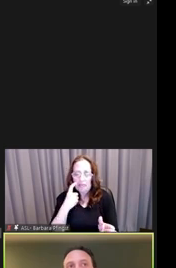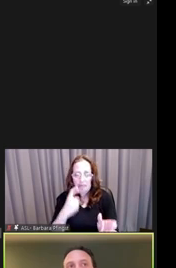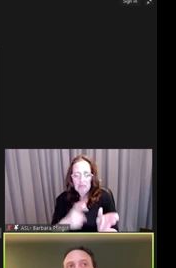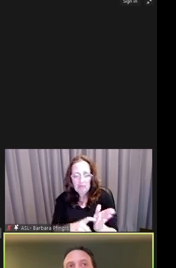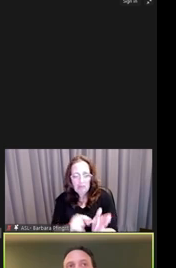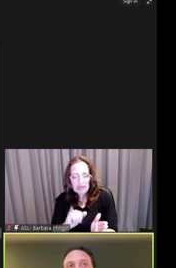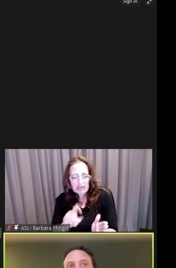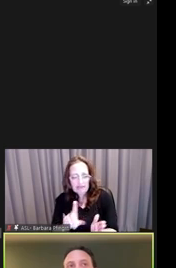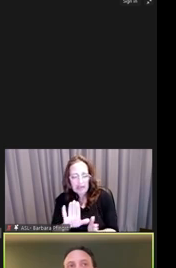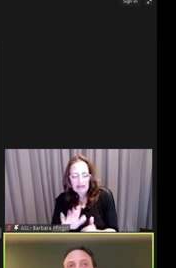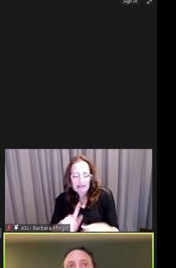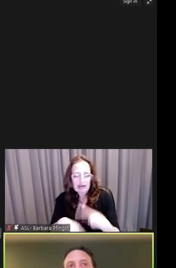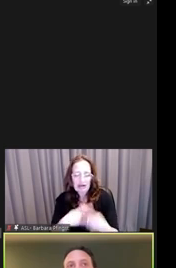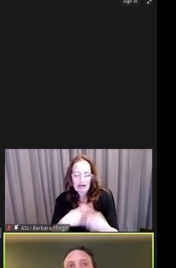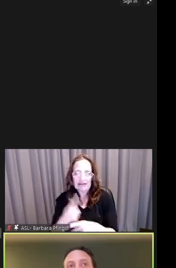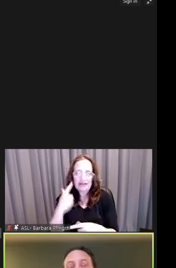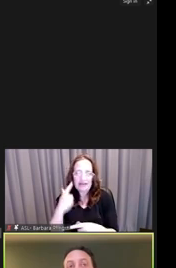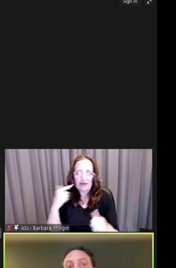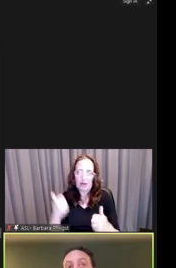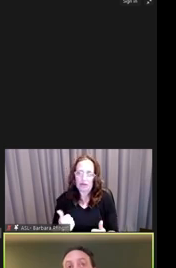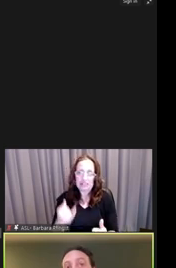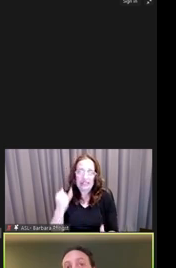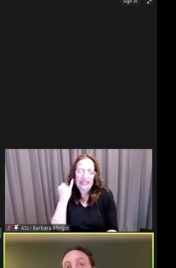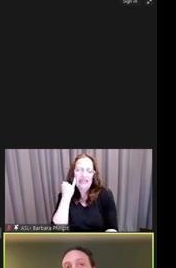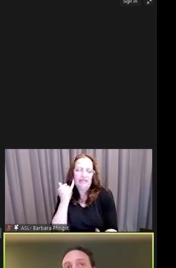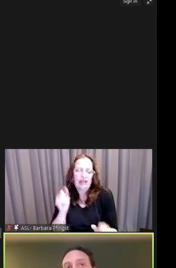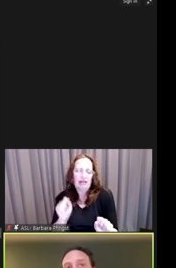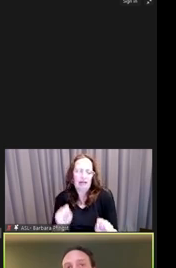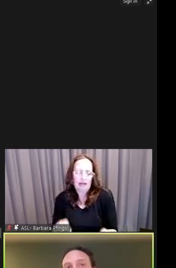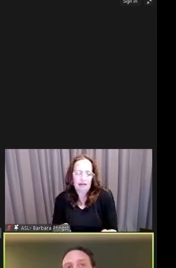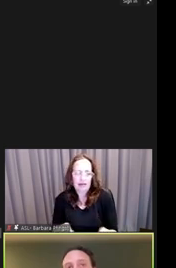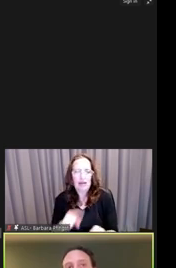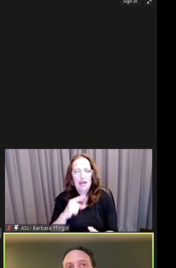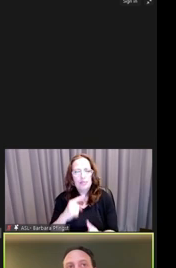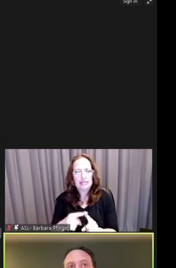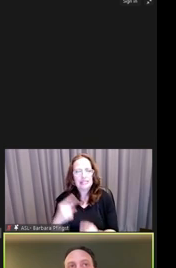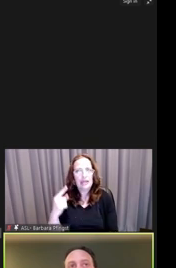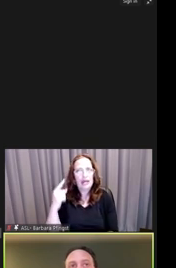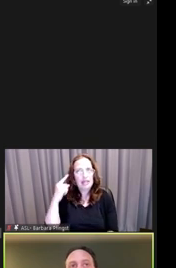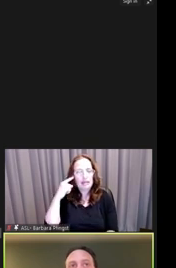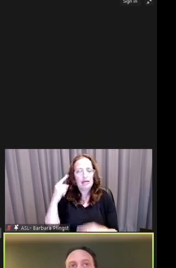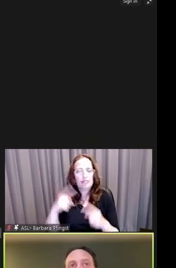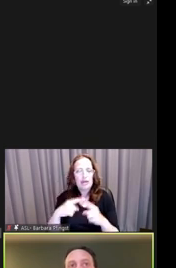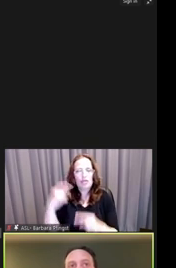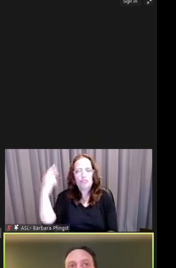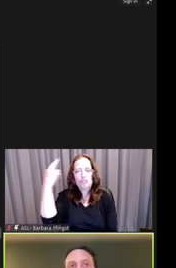And then moving on to thinking about causes. What's the responsible reason for this. Is